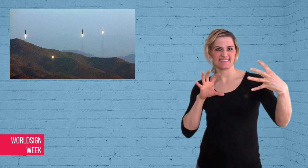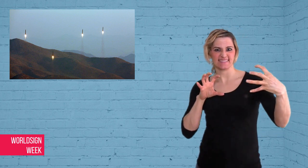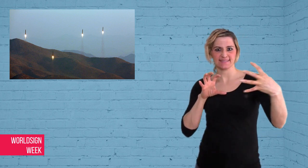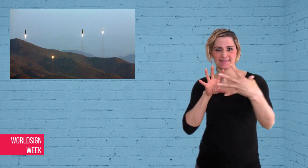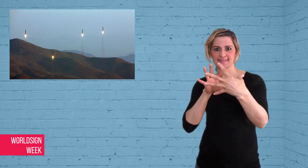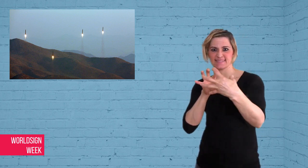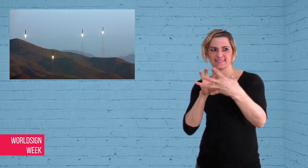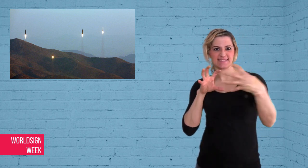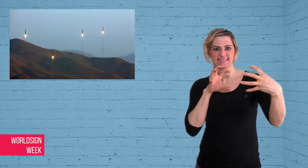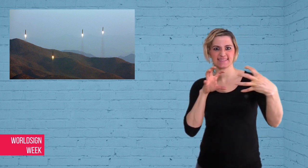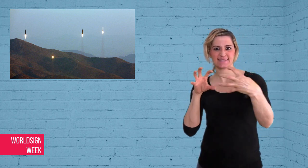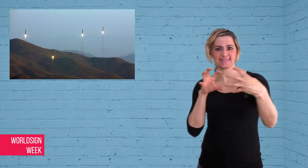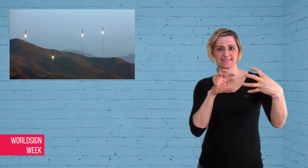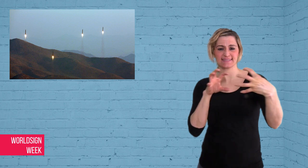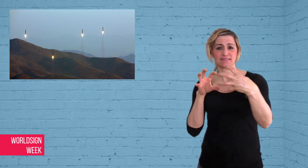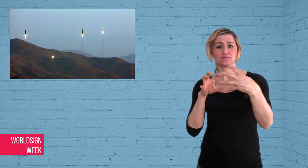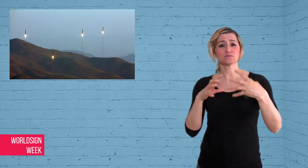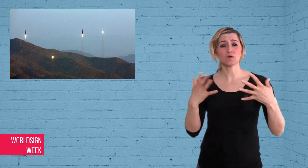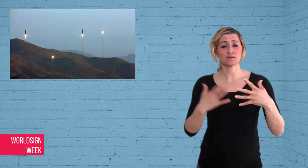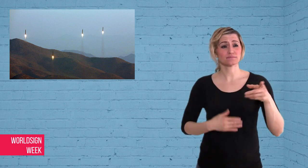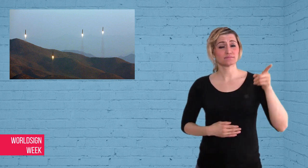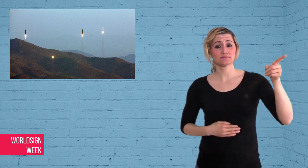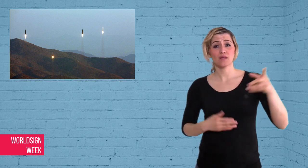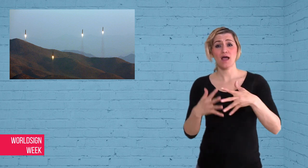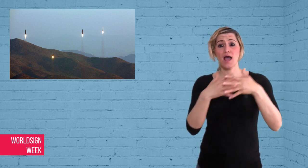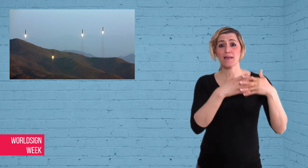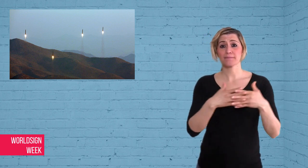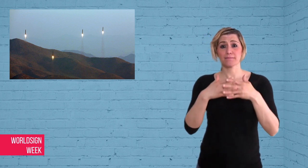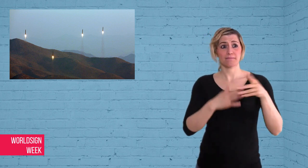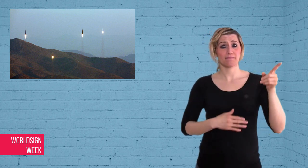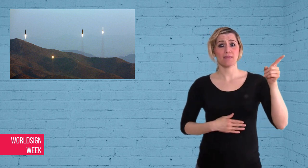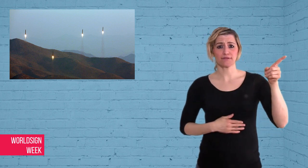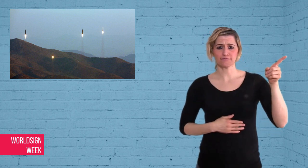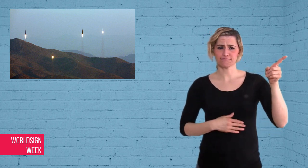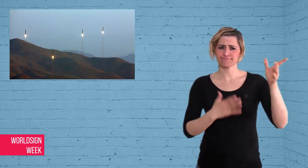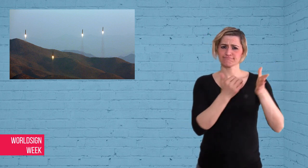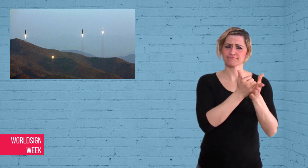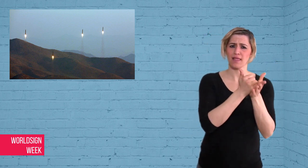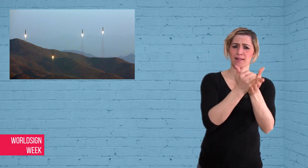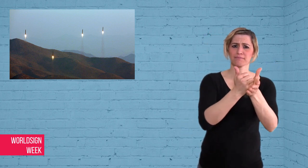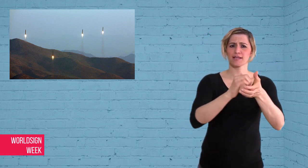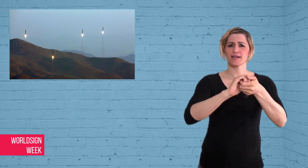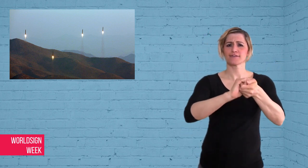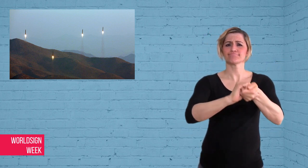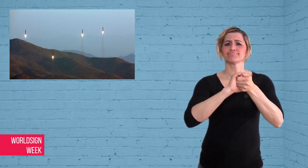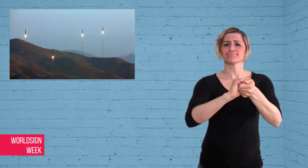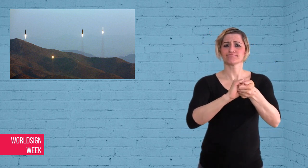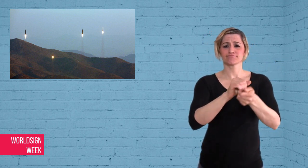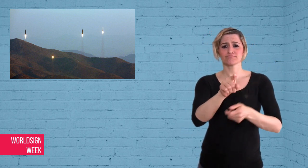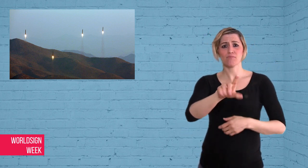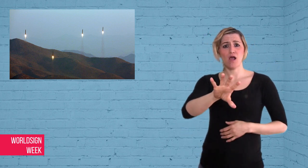tensions as the U.S. and its ally South